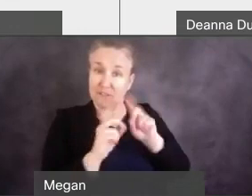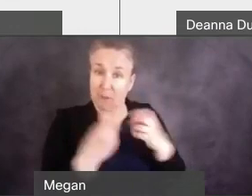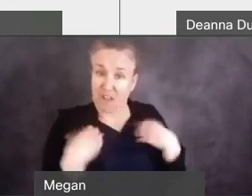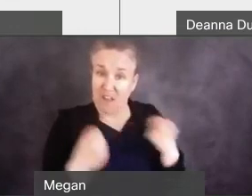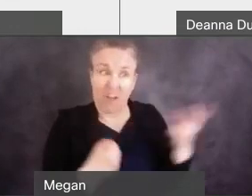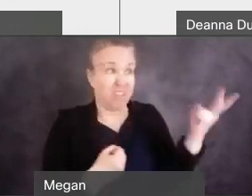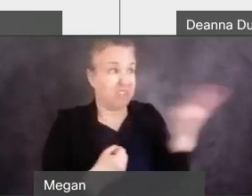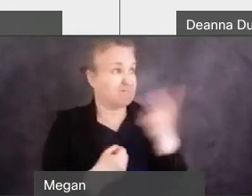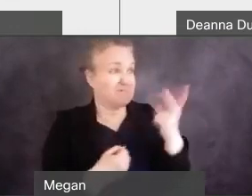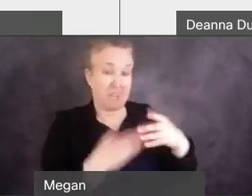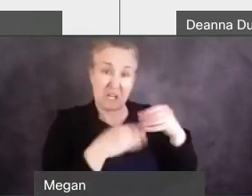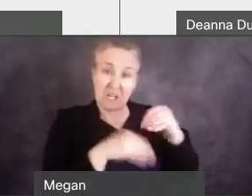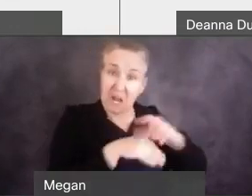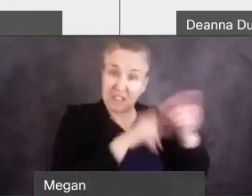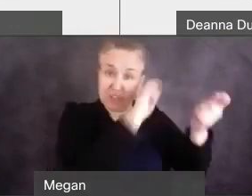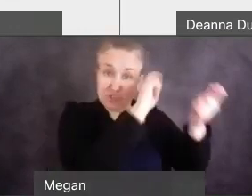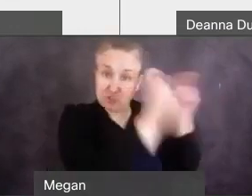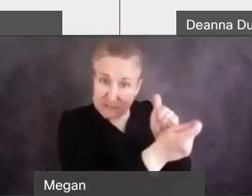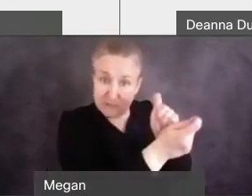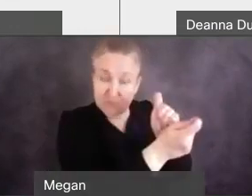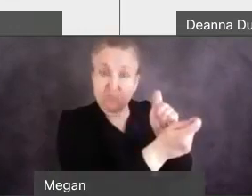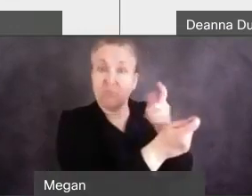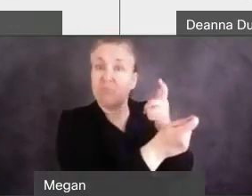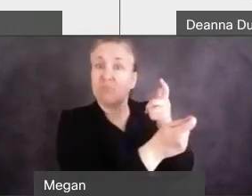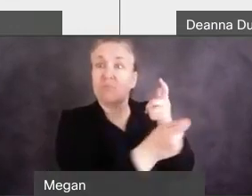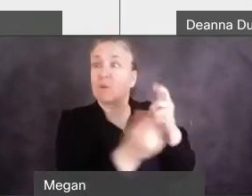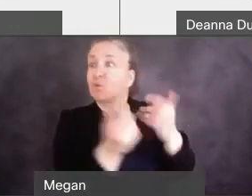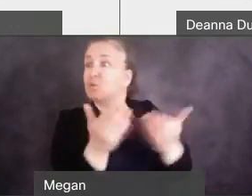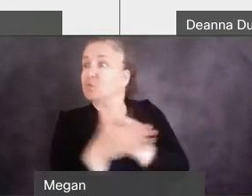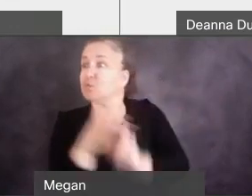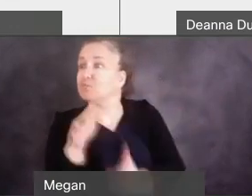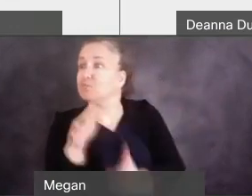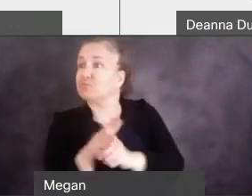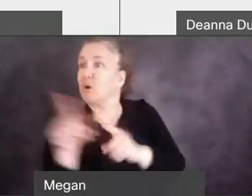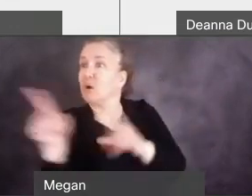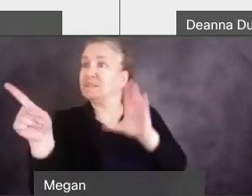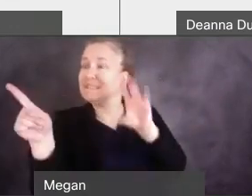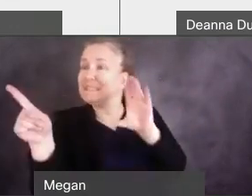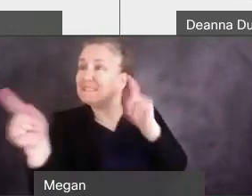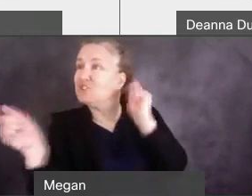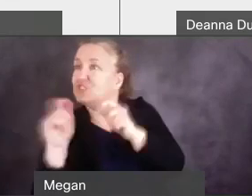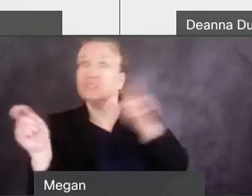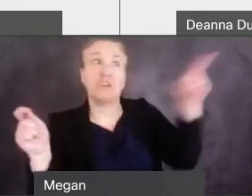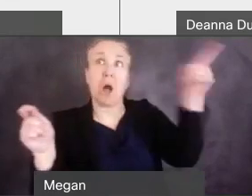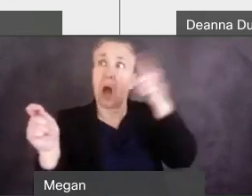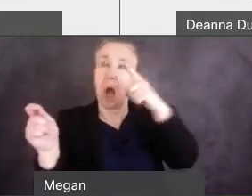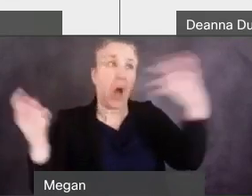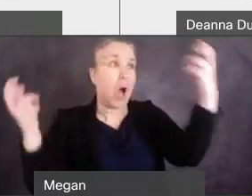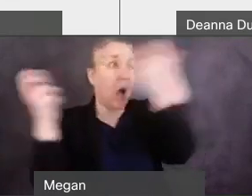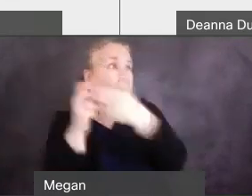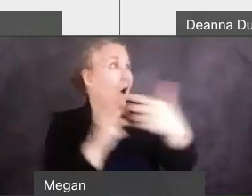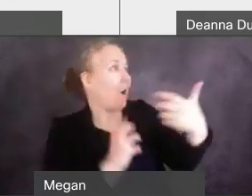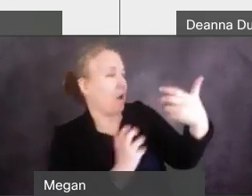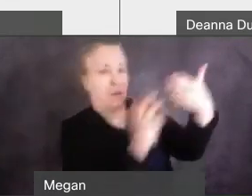their guidance in response to anything new that the CDC has said we will go along with that.